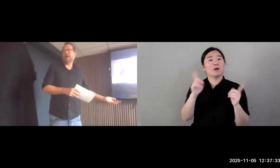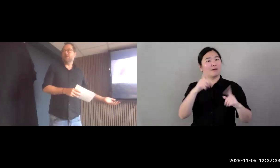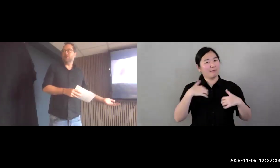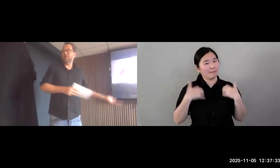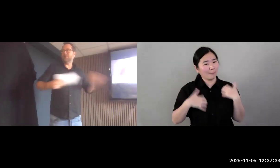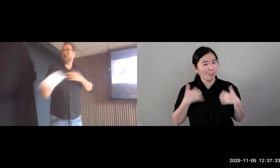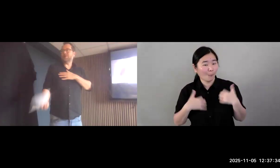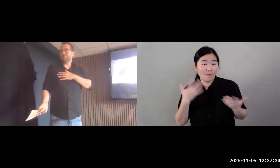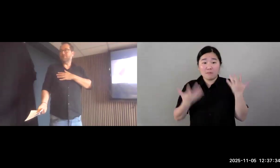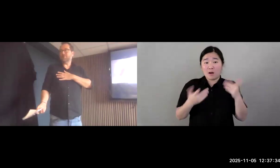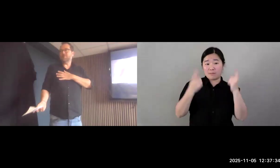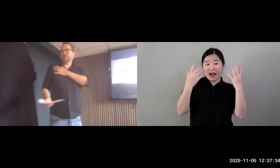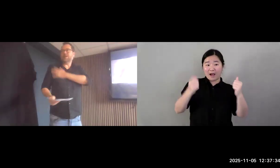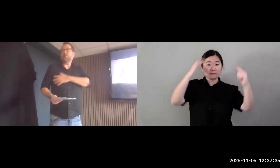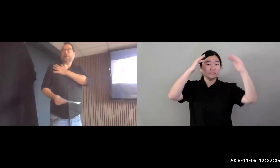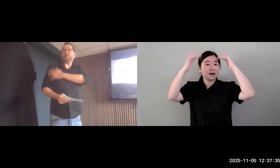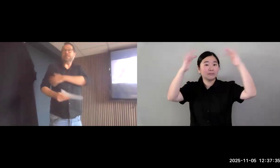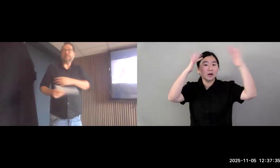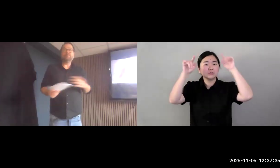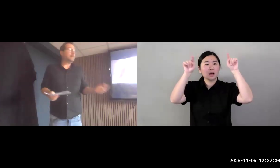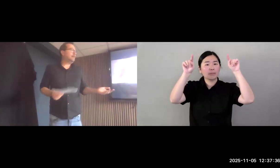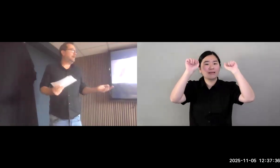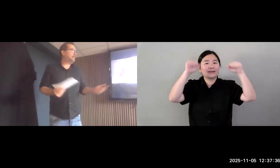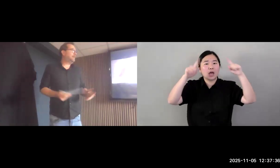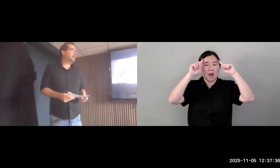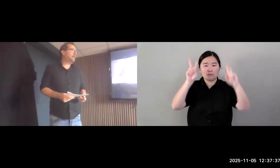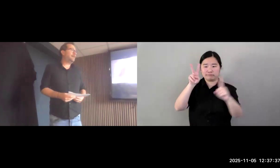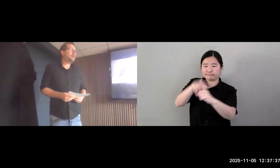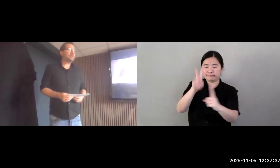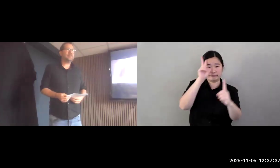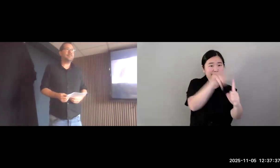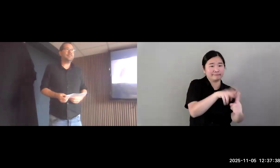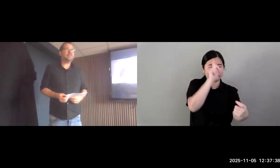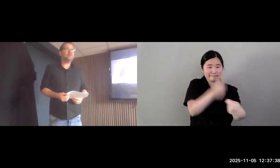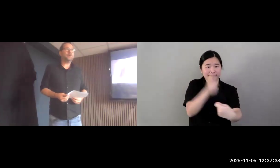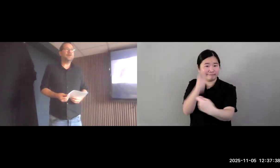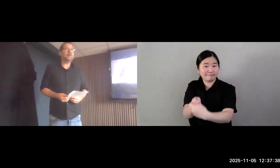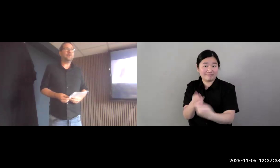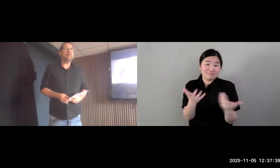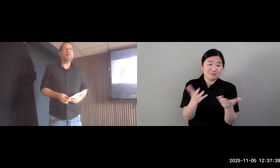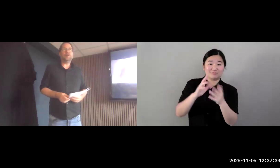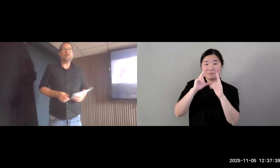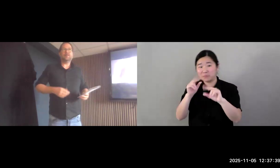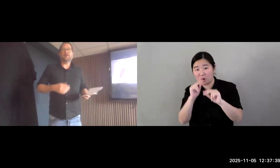they have in common? What are differences? Well, and I've seen, I think, in the last this morning, quite a few things.